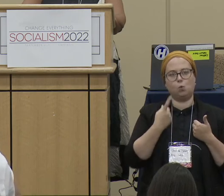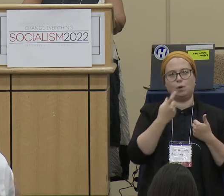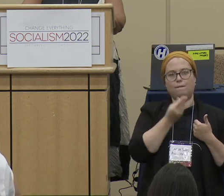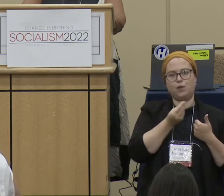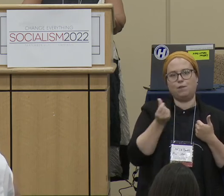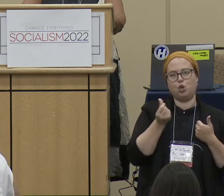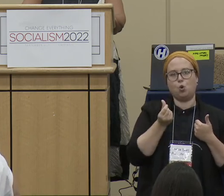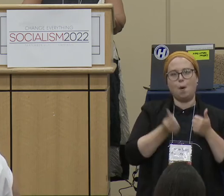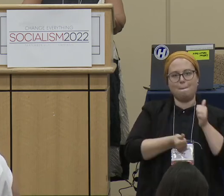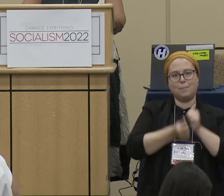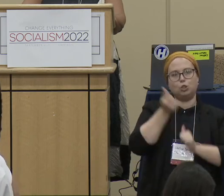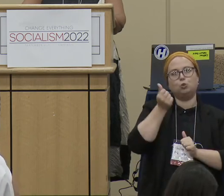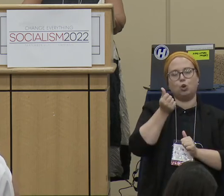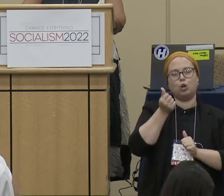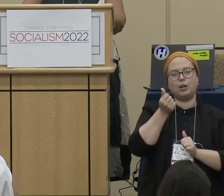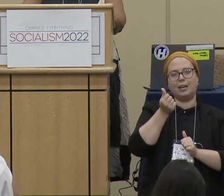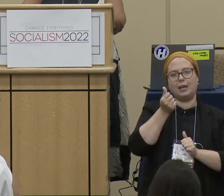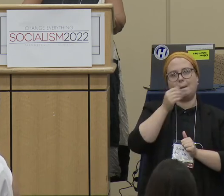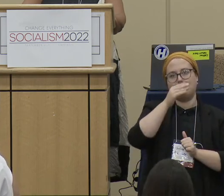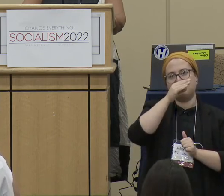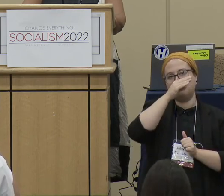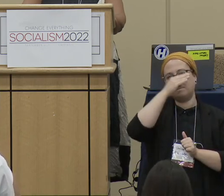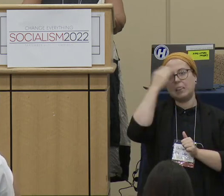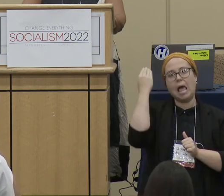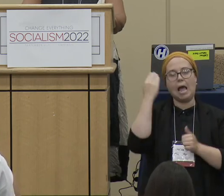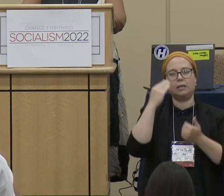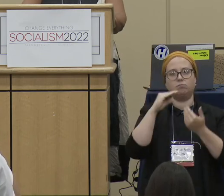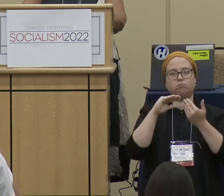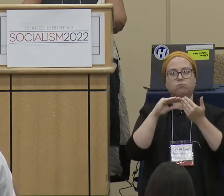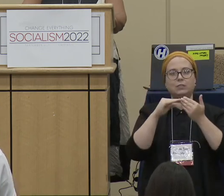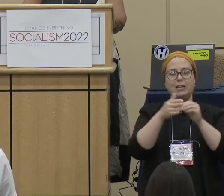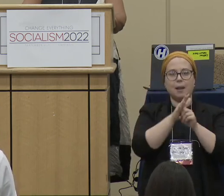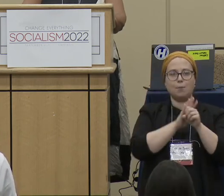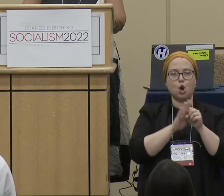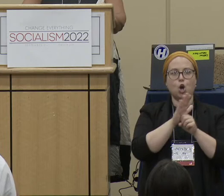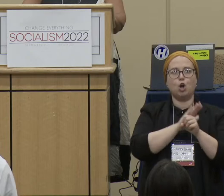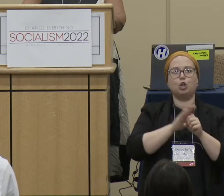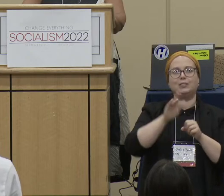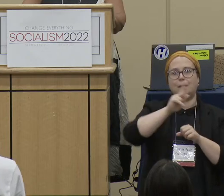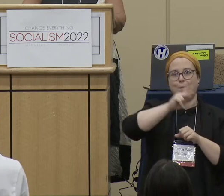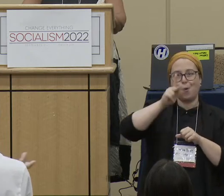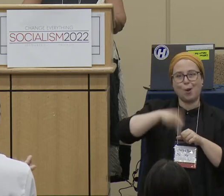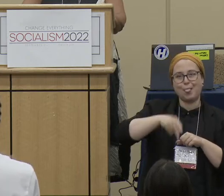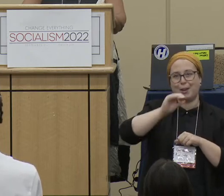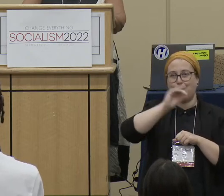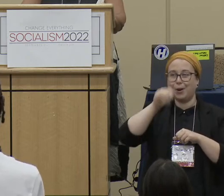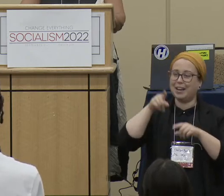≫ Hi. I live in one of the few majority Black neighborhoods in